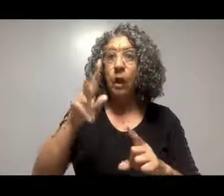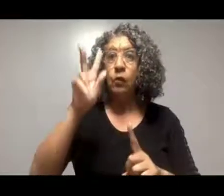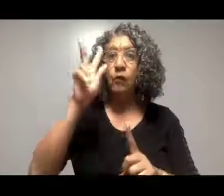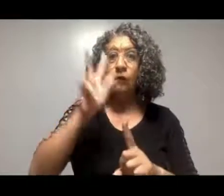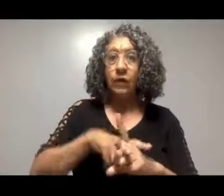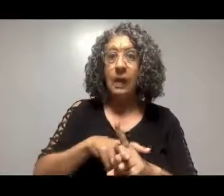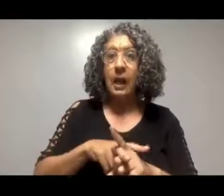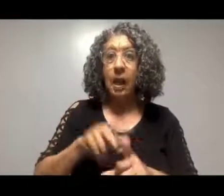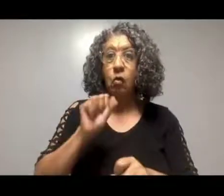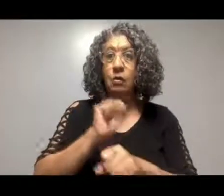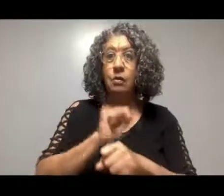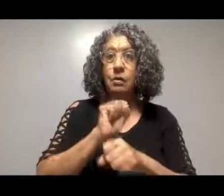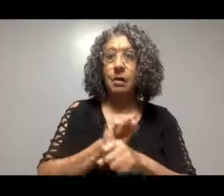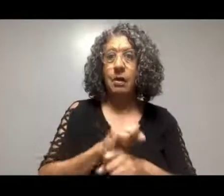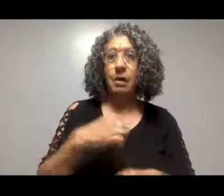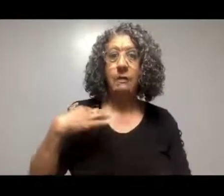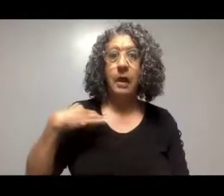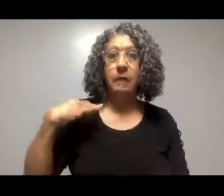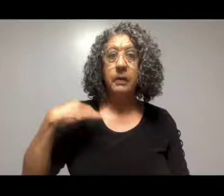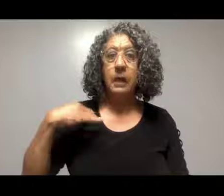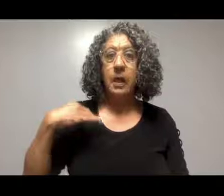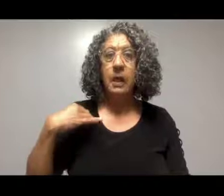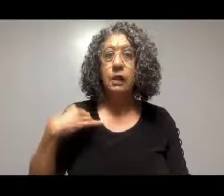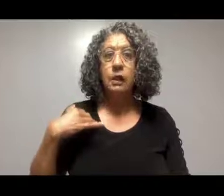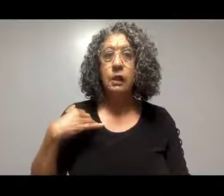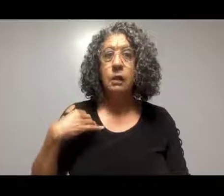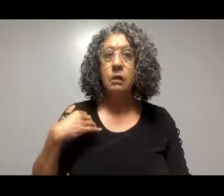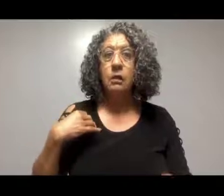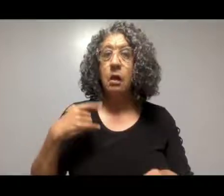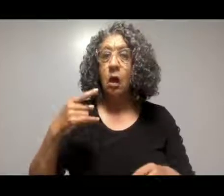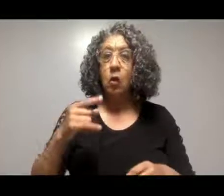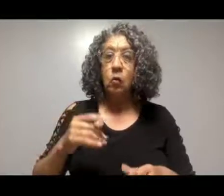When you fill out your job application,